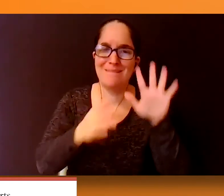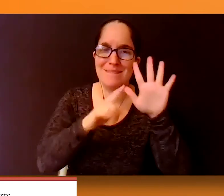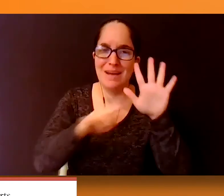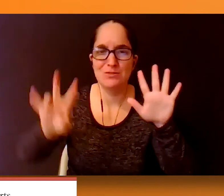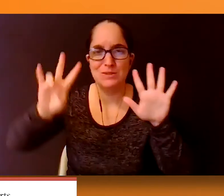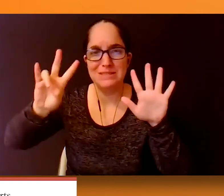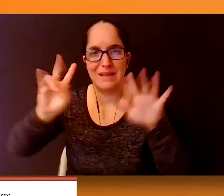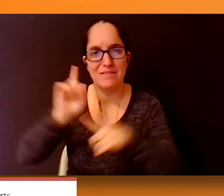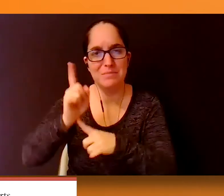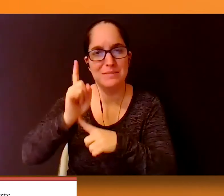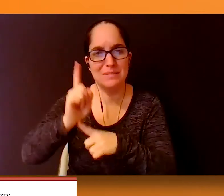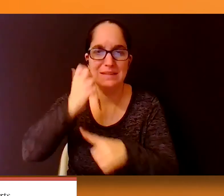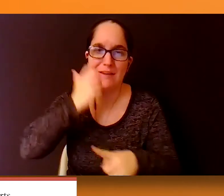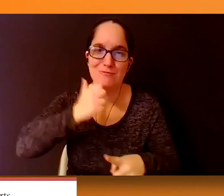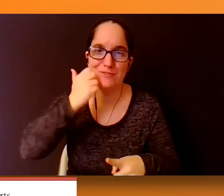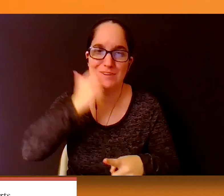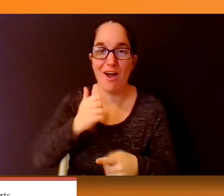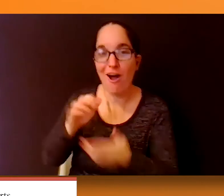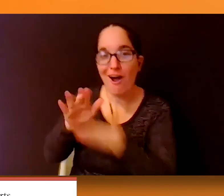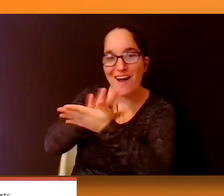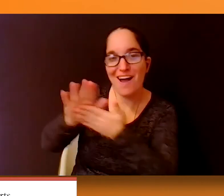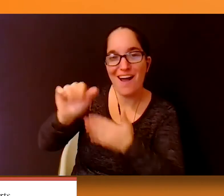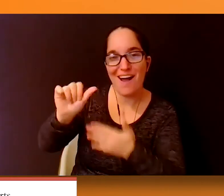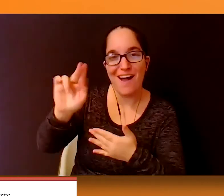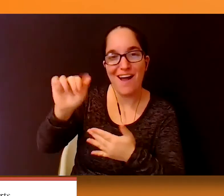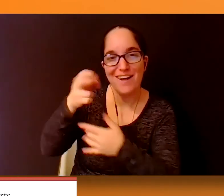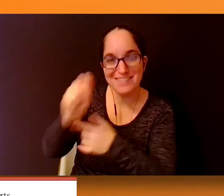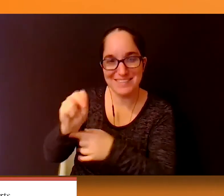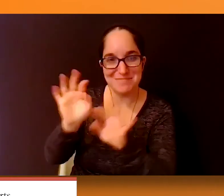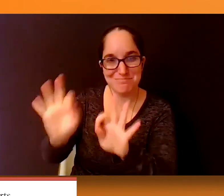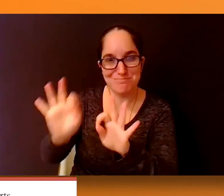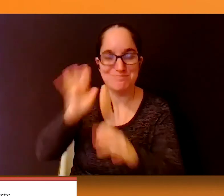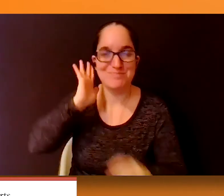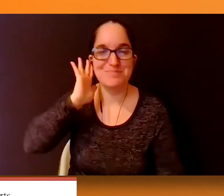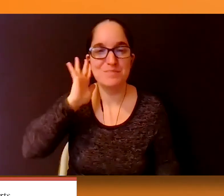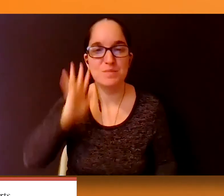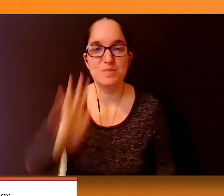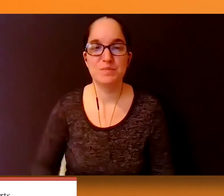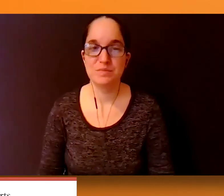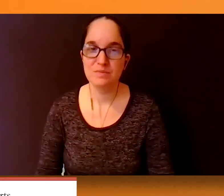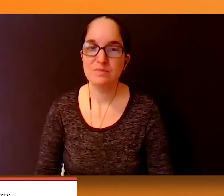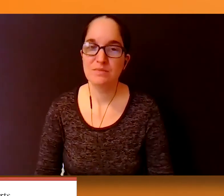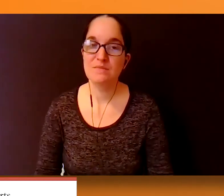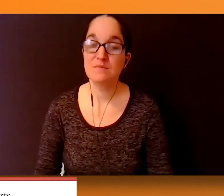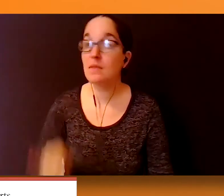5 to 7 minutes a day. Awesome. Yay. "Teaching some word parts currently." That's awesome.